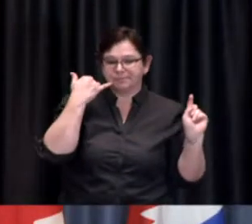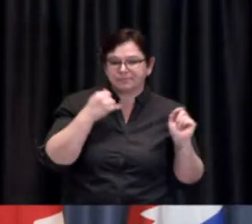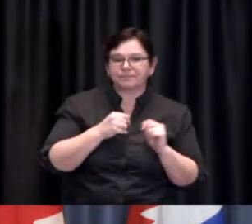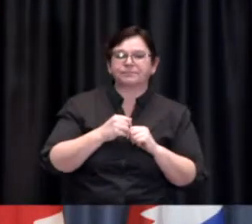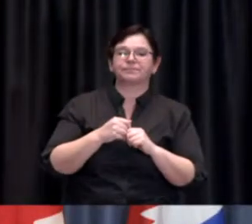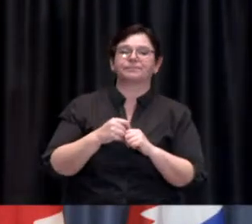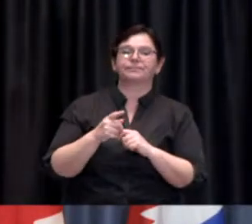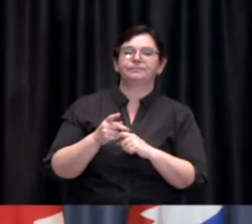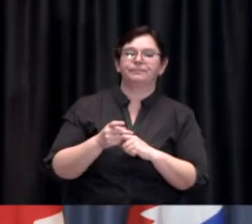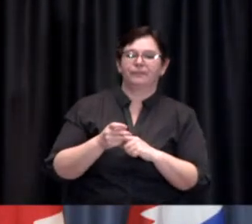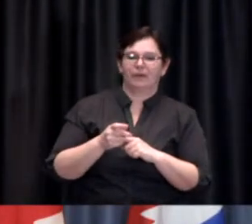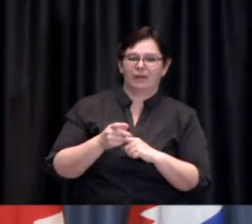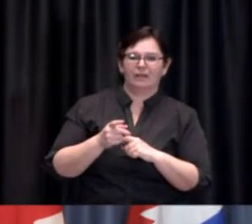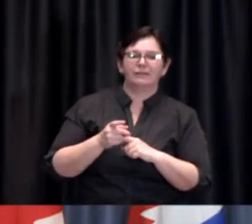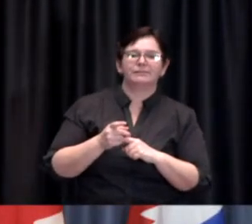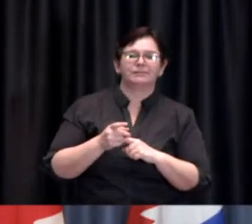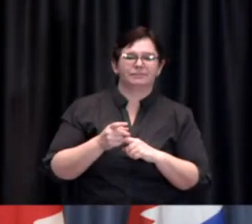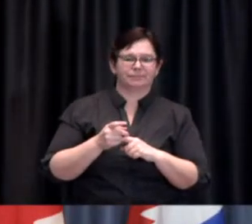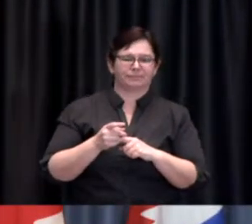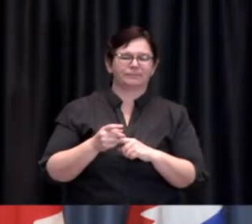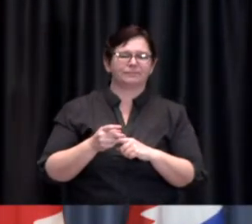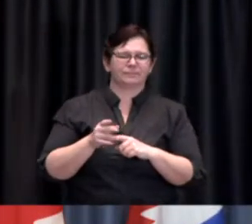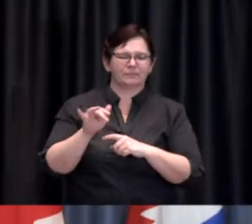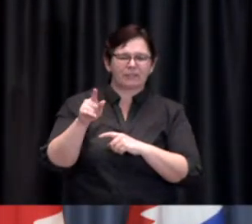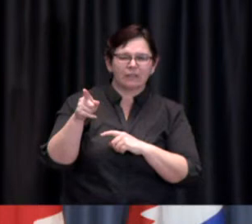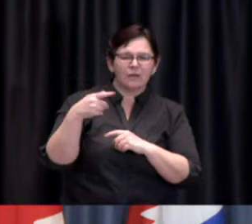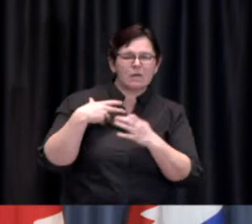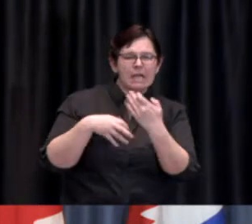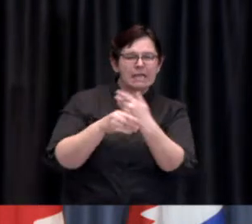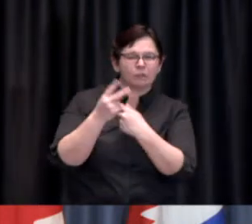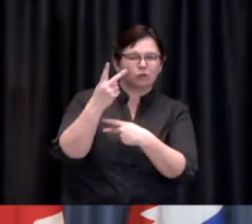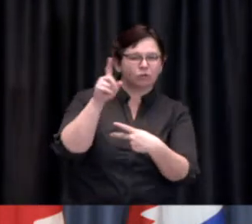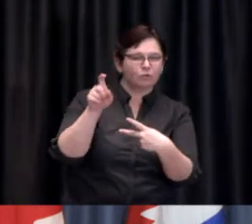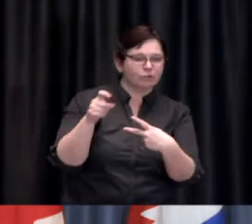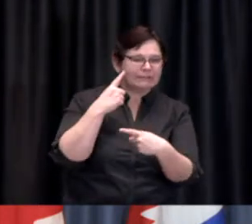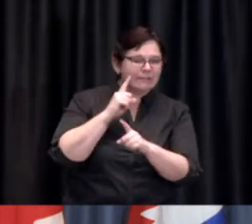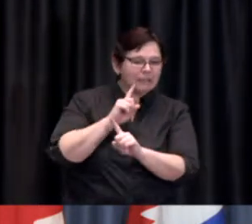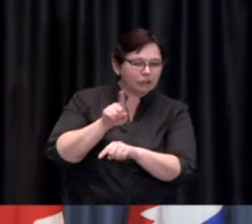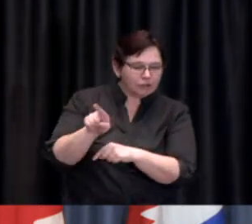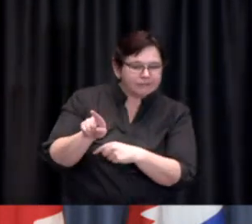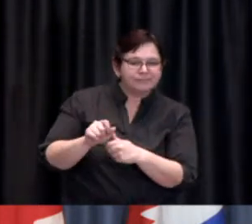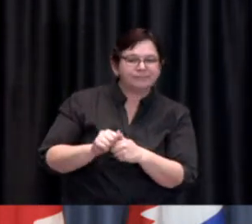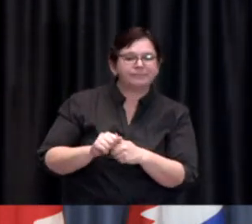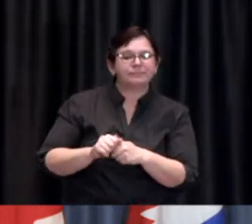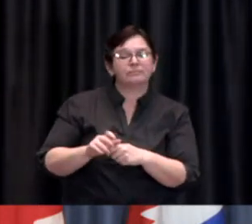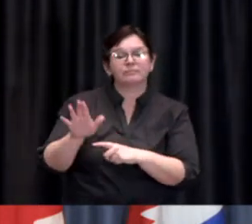questions actually is just to highlight Mark that there is daily and non-stop coordination